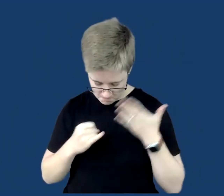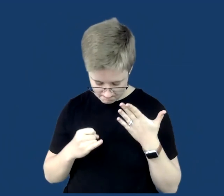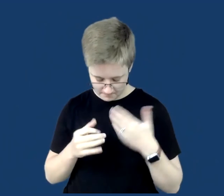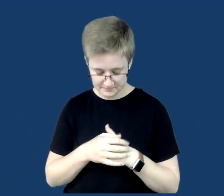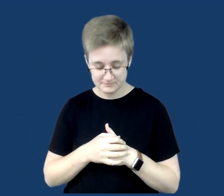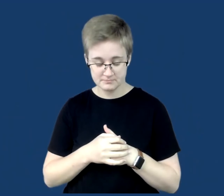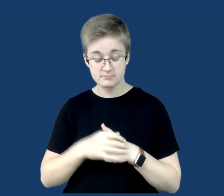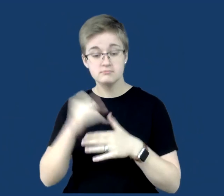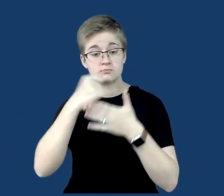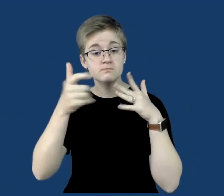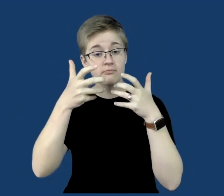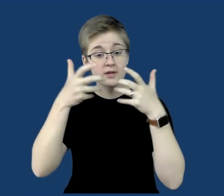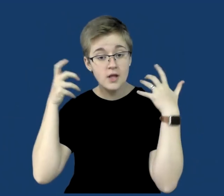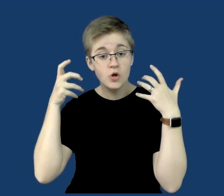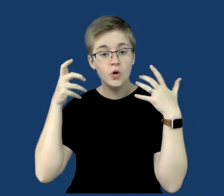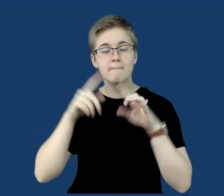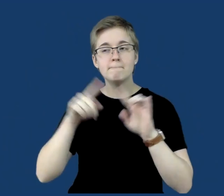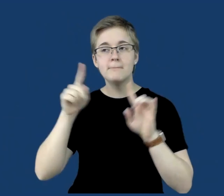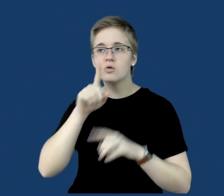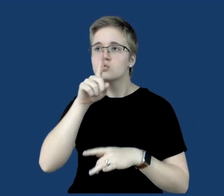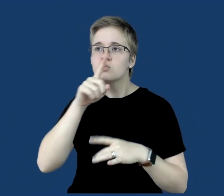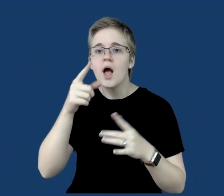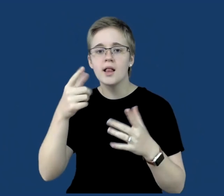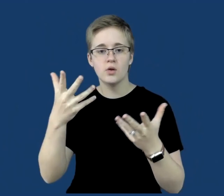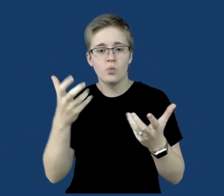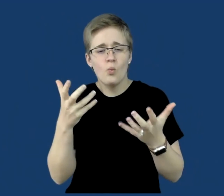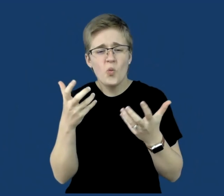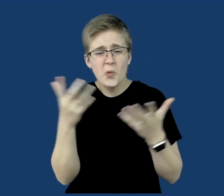He sketched out the tiger, but what he wanted to do was whittle it in wood.